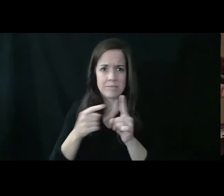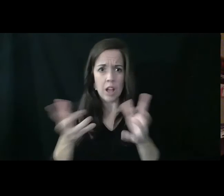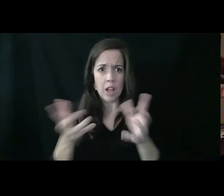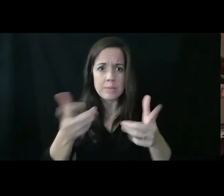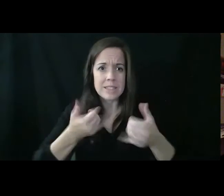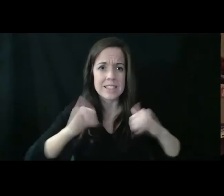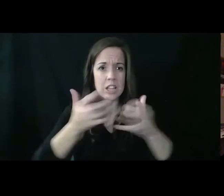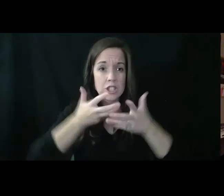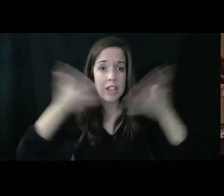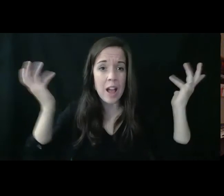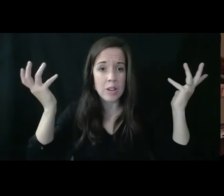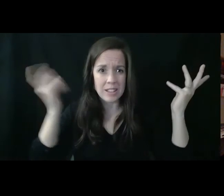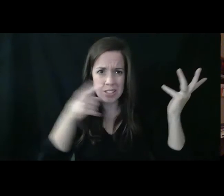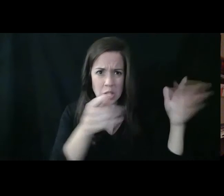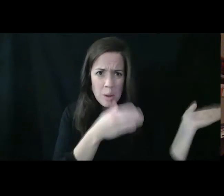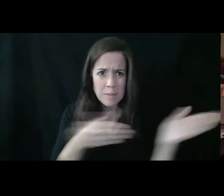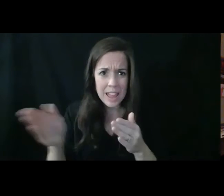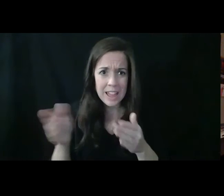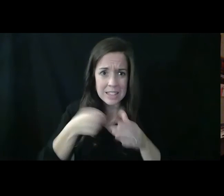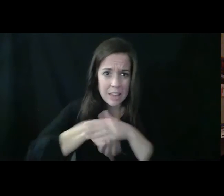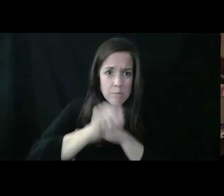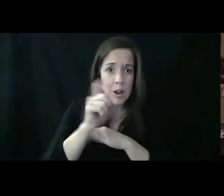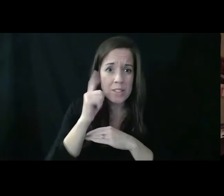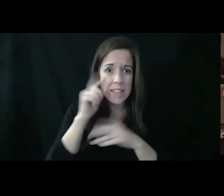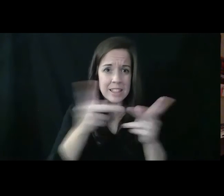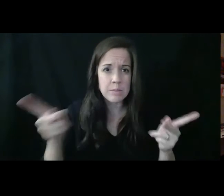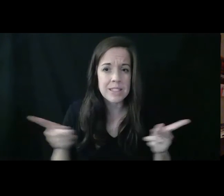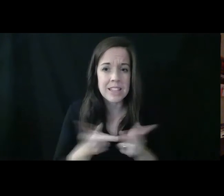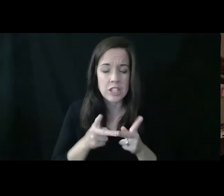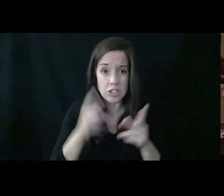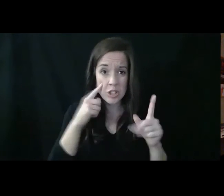do you intend to give birth in this position? Do you intend to give birth in this position?